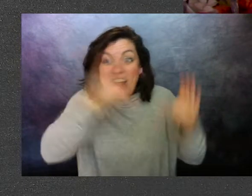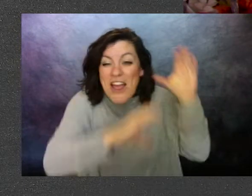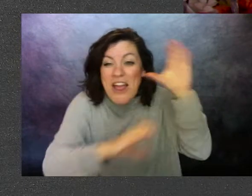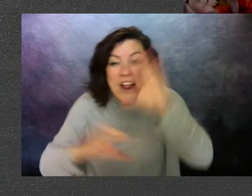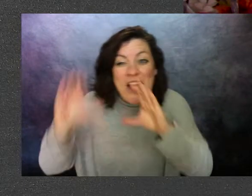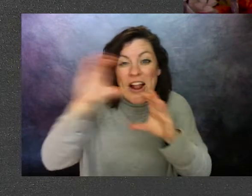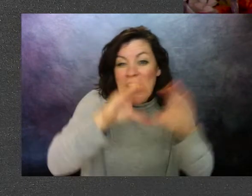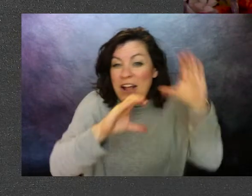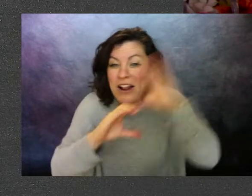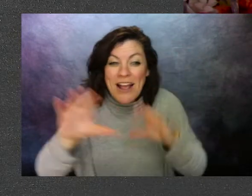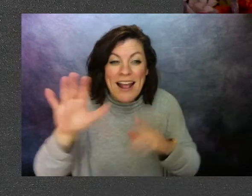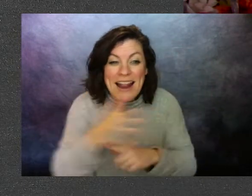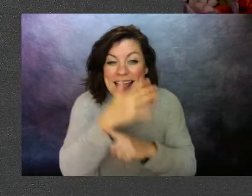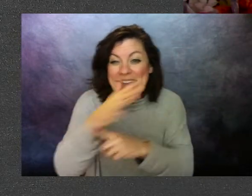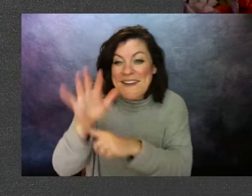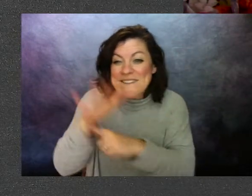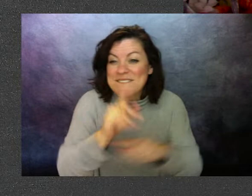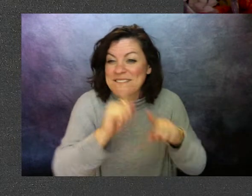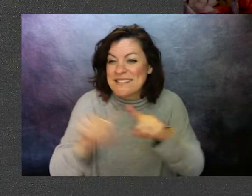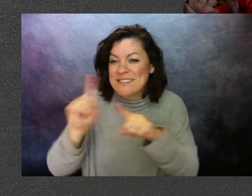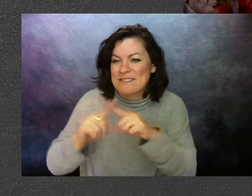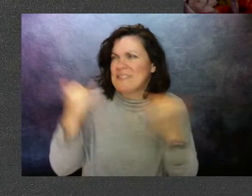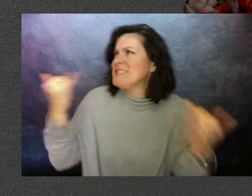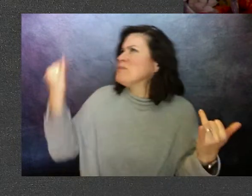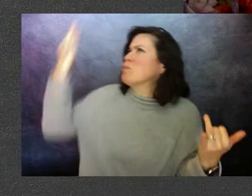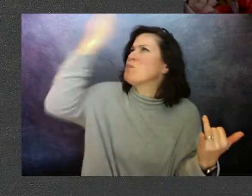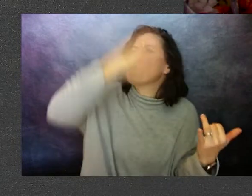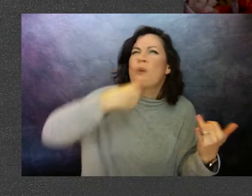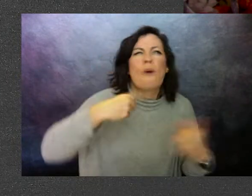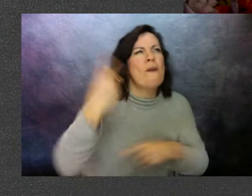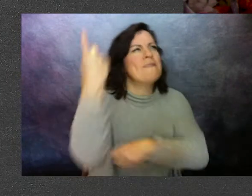Let's find colorful leaves, it's a wonderful day.